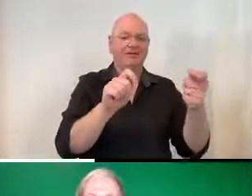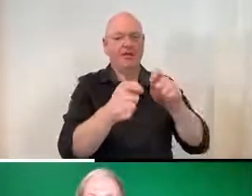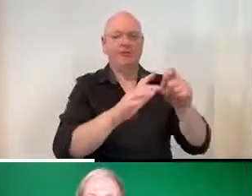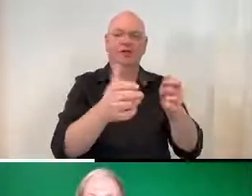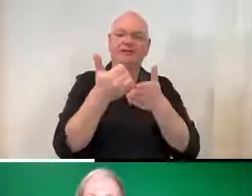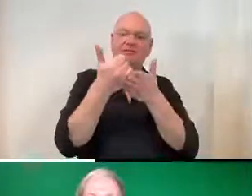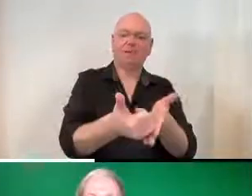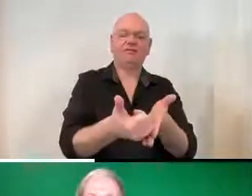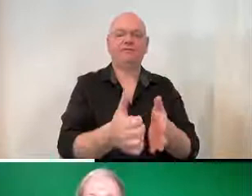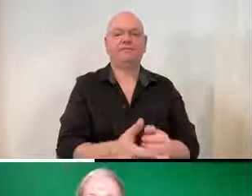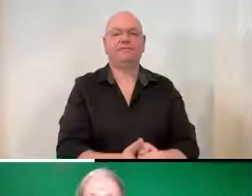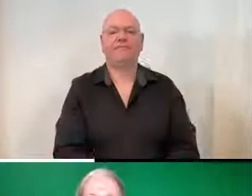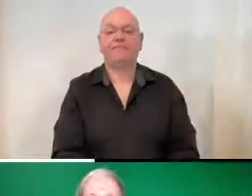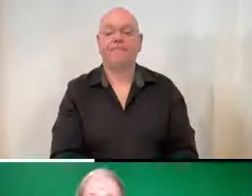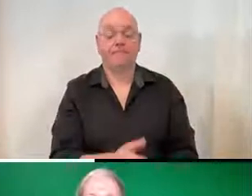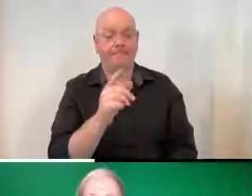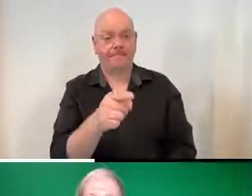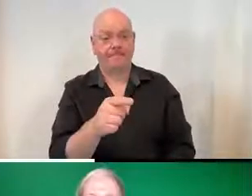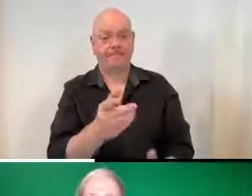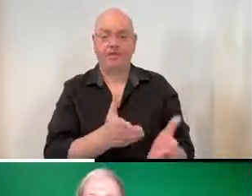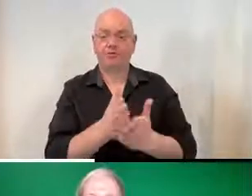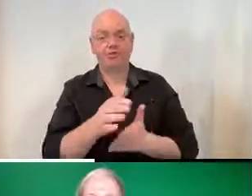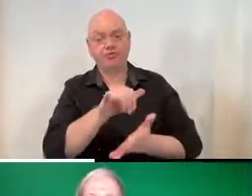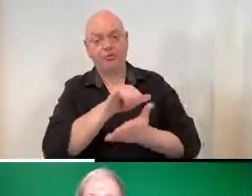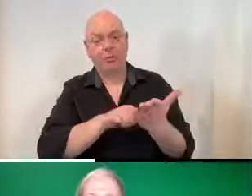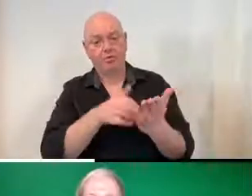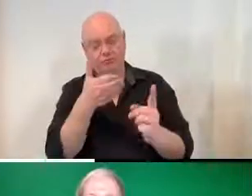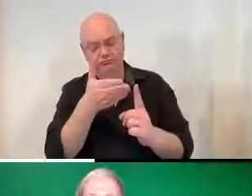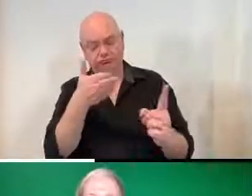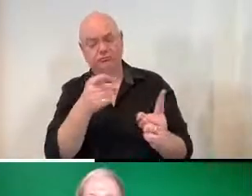creative businesses are located within 200 of high streets.